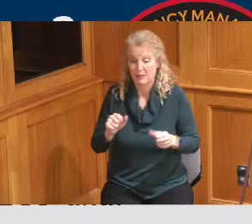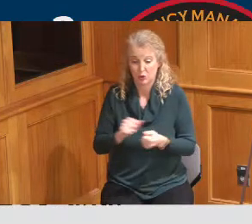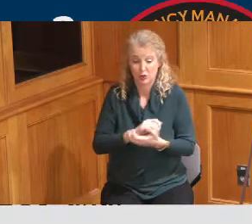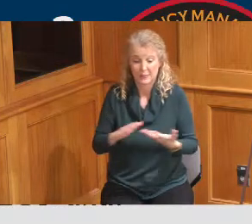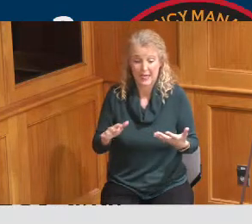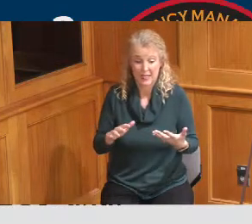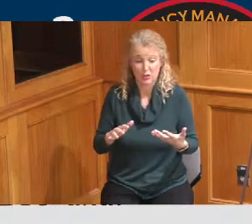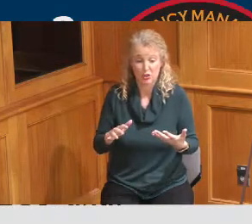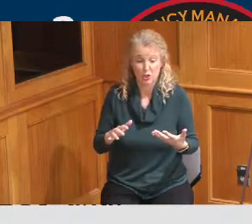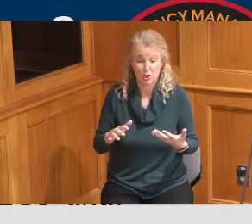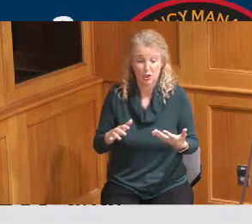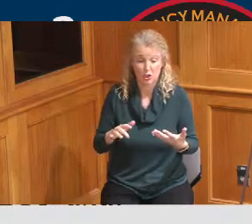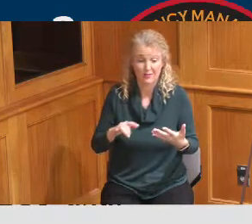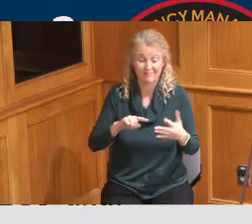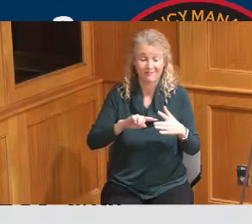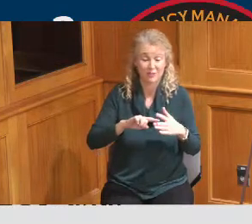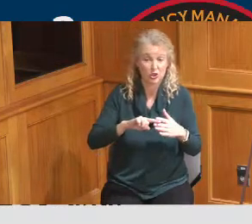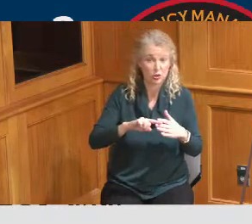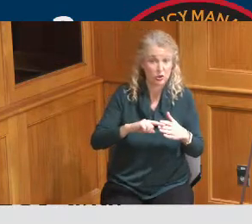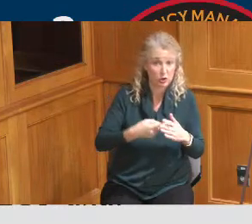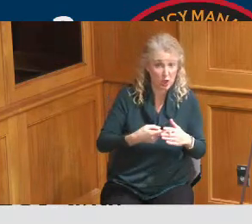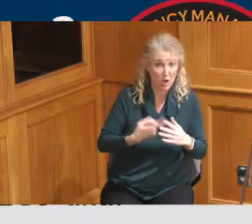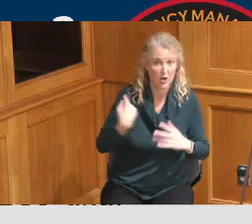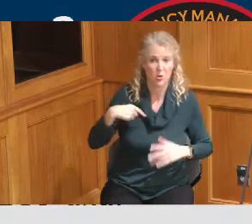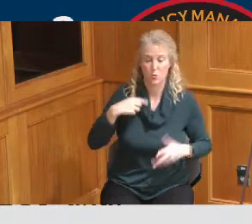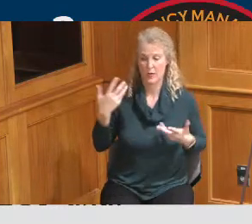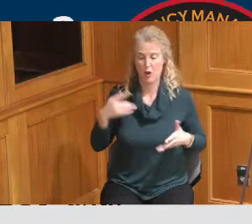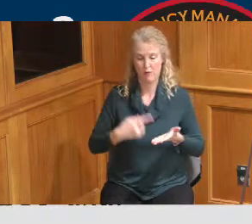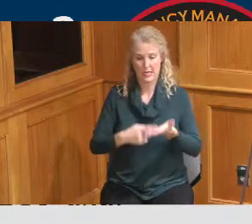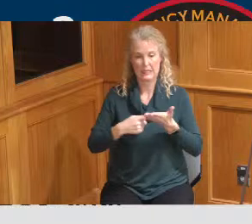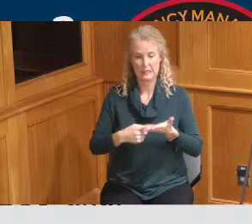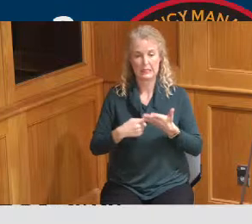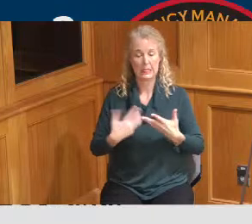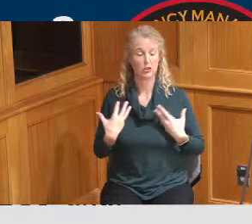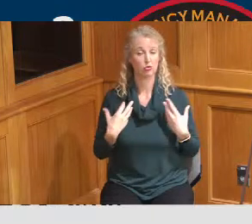less than a week we are talking about what does recovery look like short and long term and in our